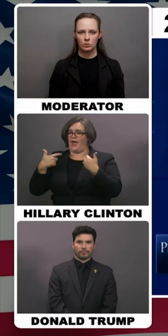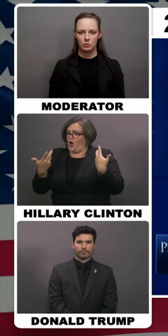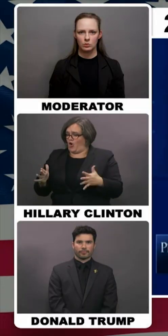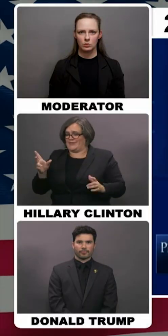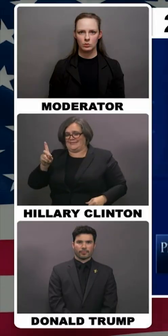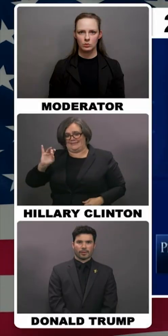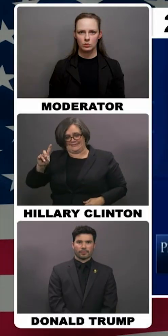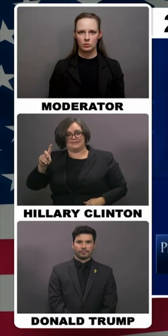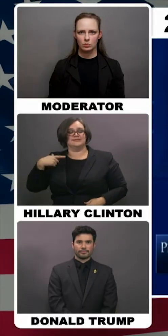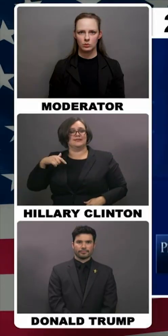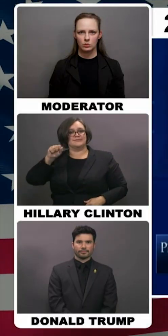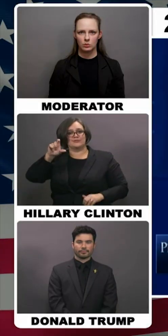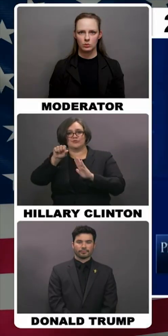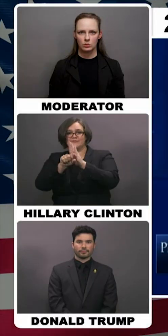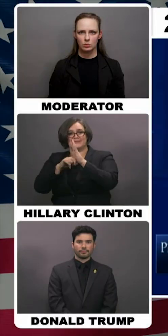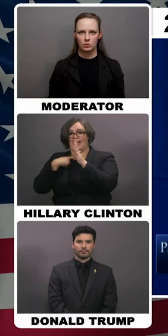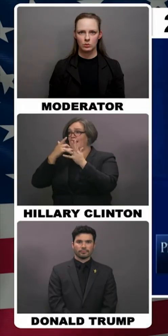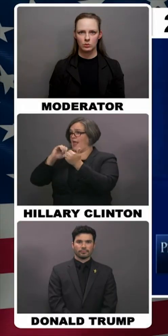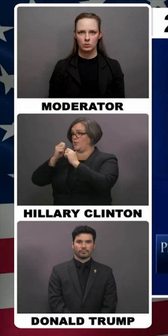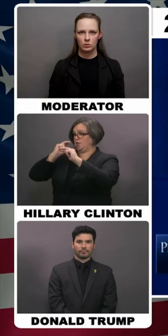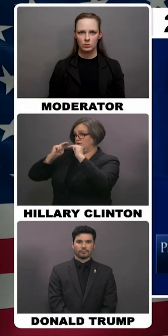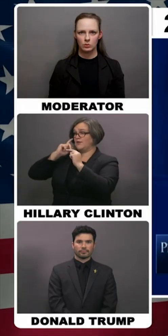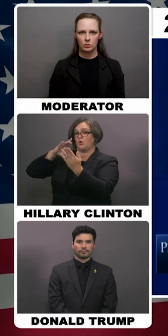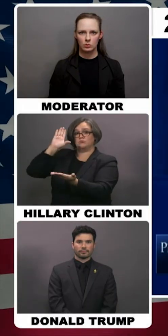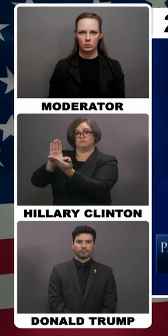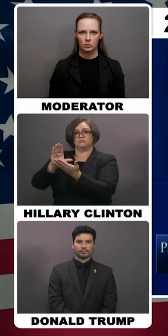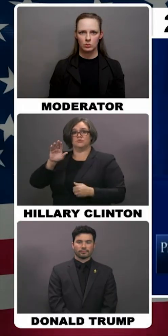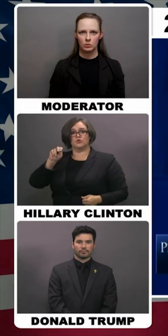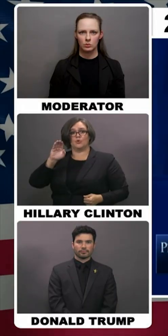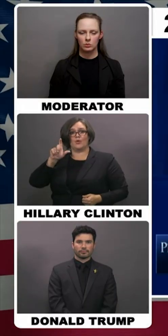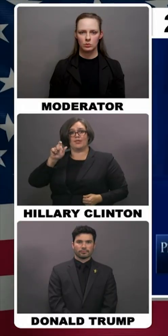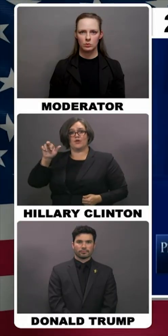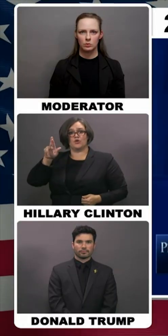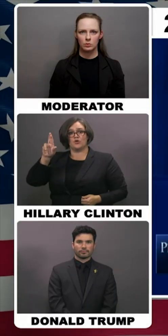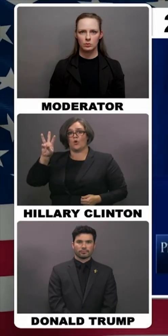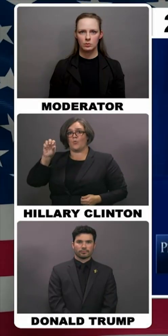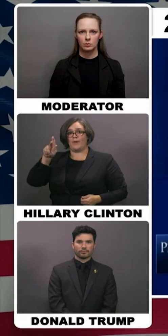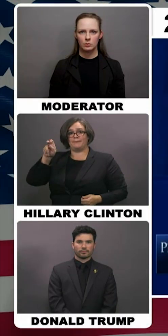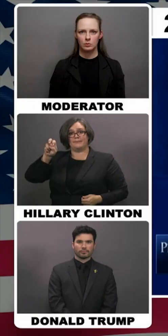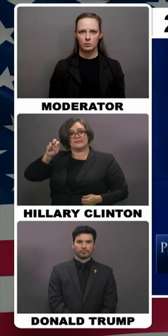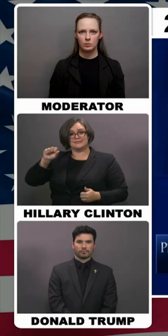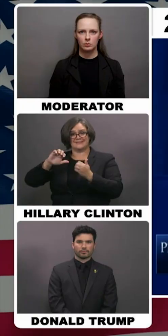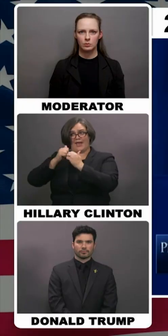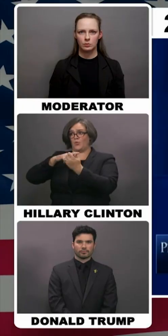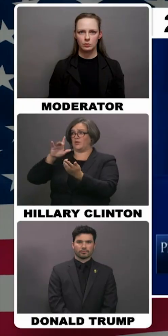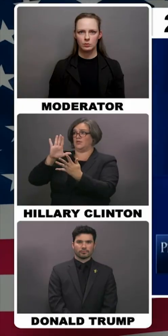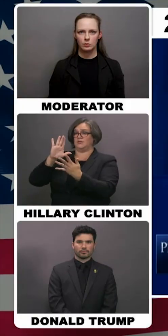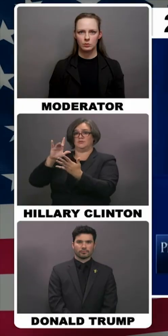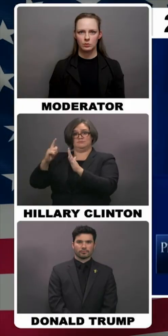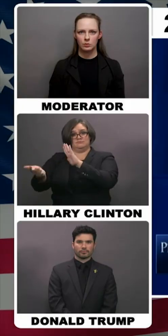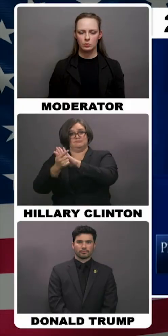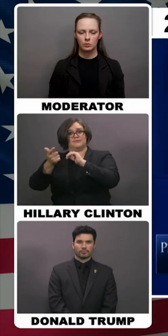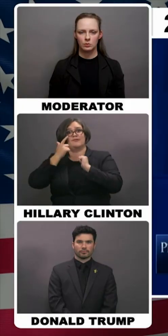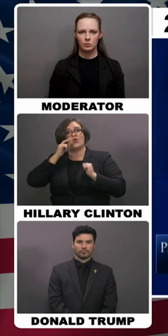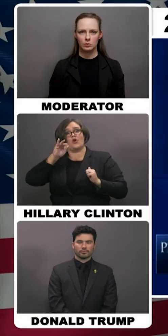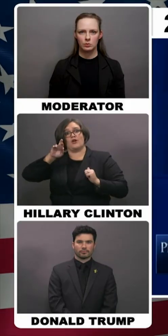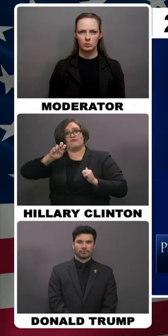how we got a treaty reducing nuclear weapons. It's how we got the sanctions on Iran that put a lid on the Iranian nuclear program without